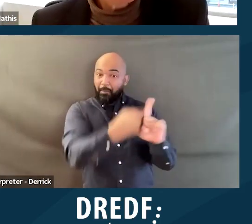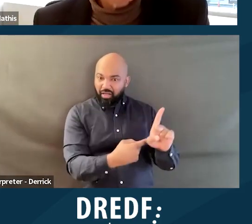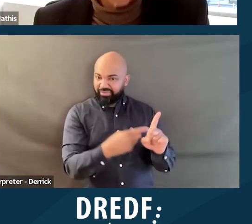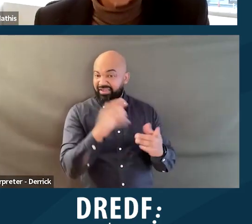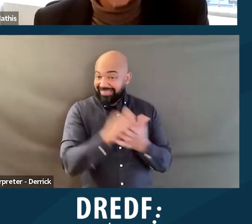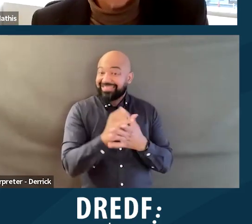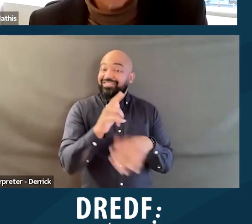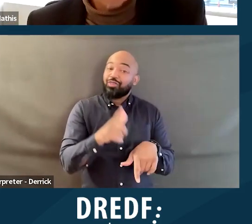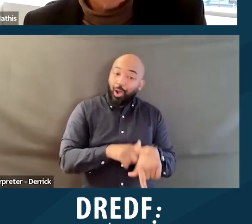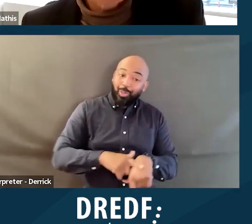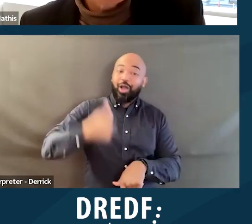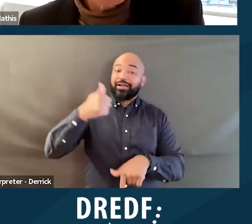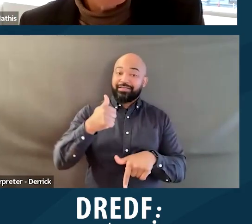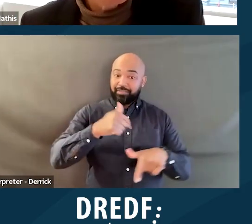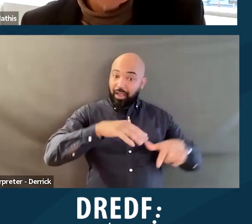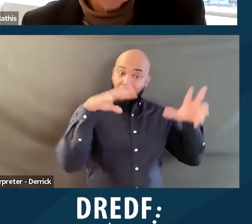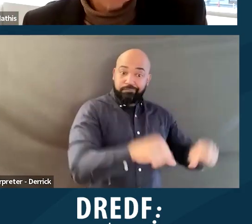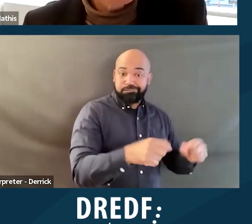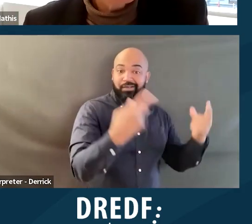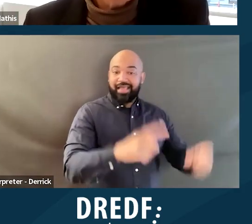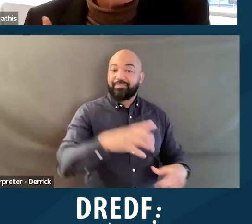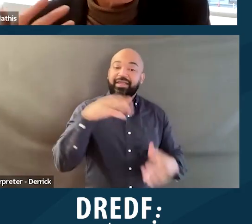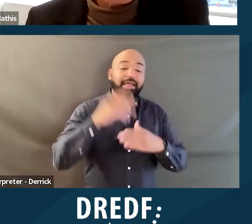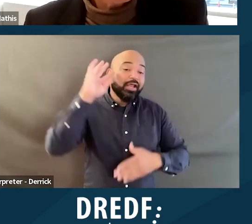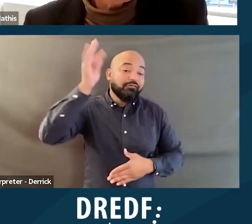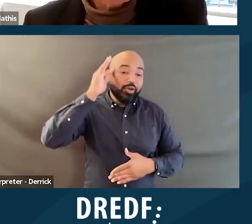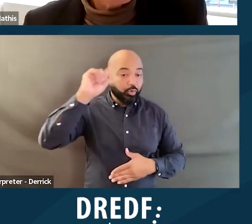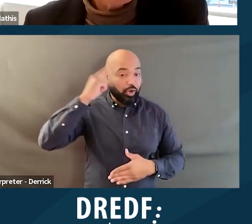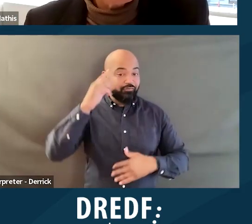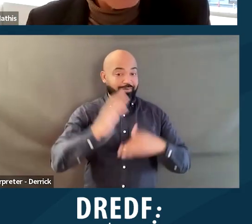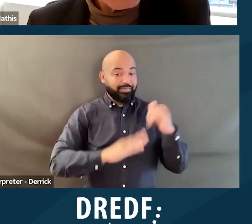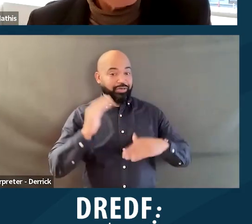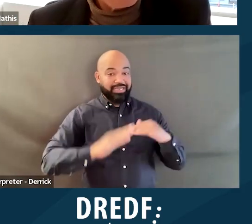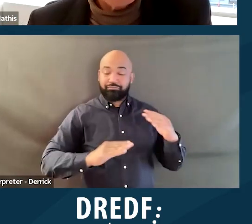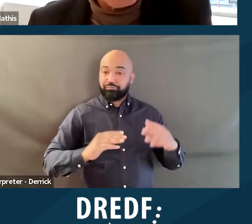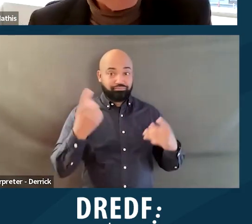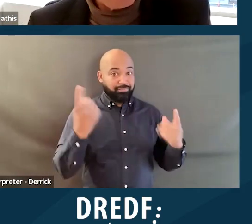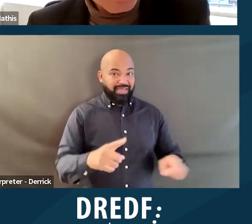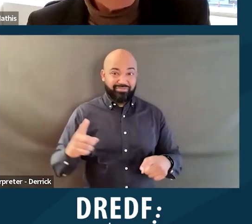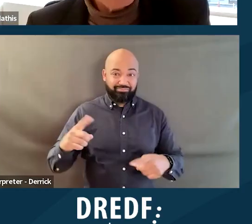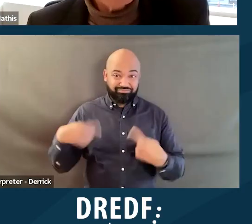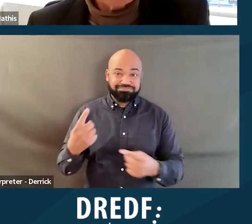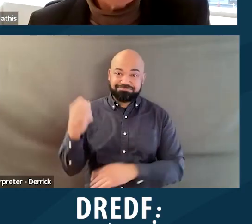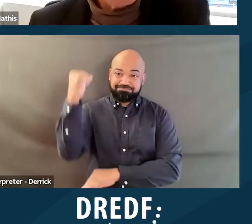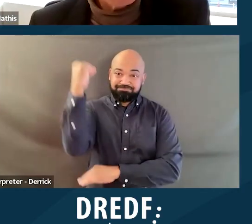occupation of a federal government building in history. And so this was basically hard fought